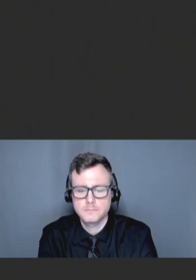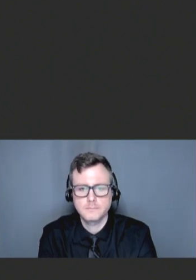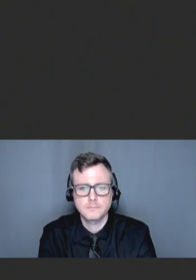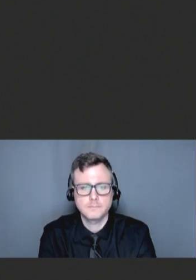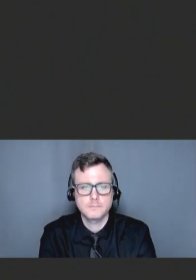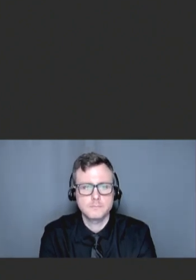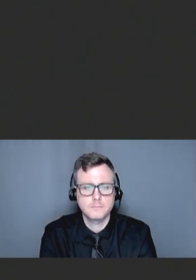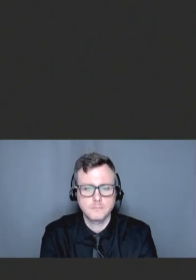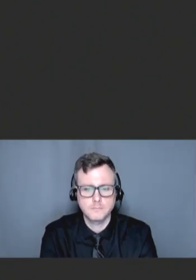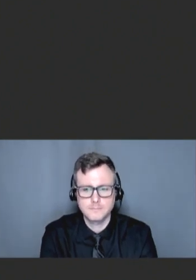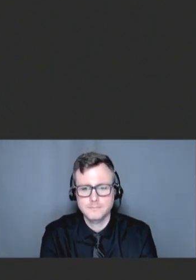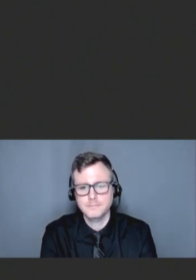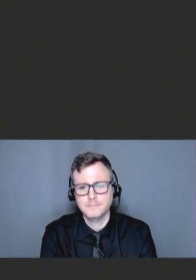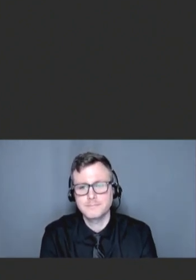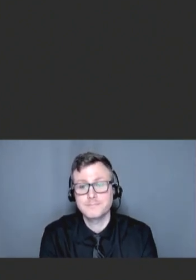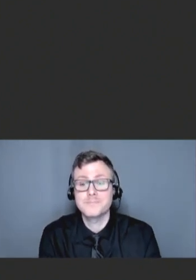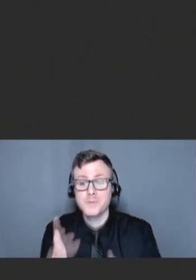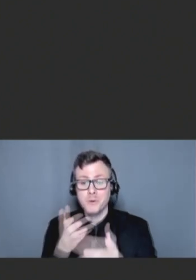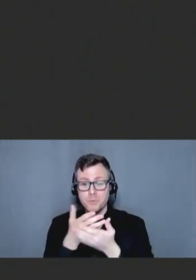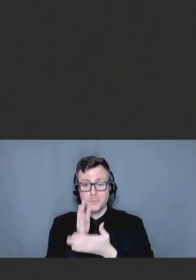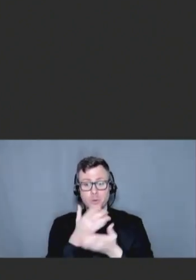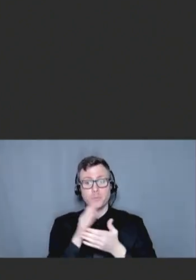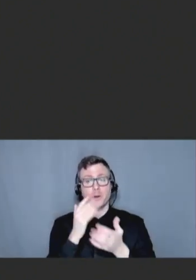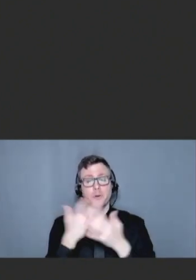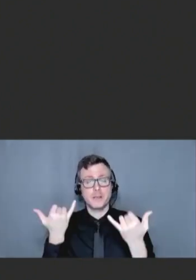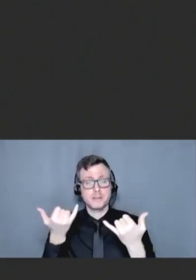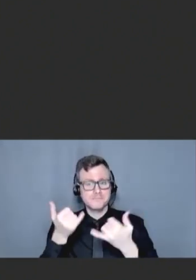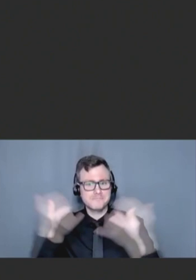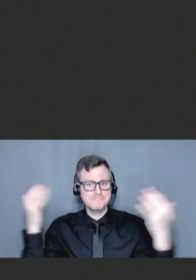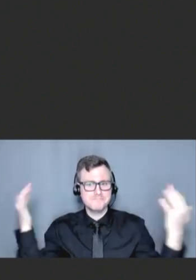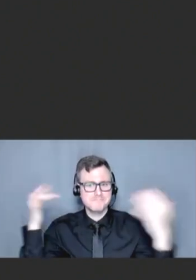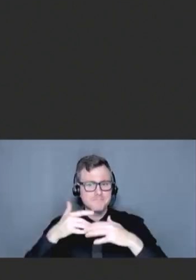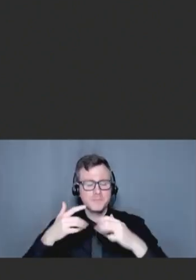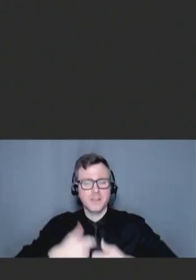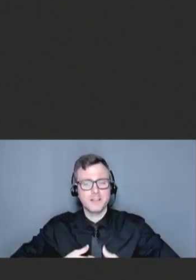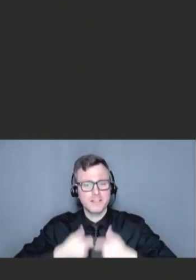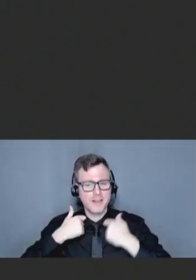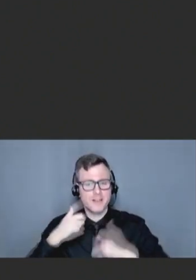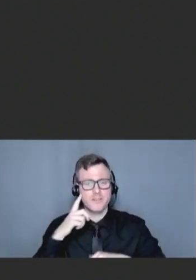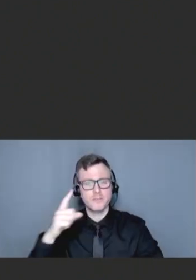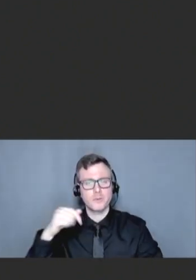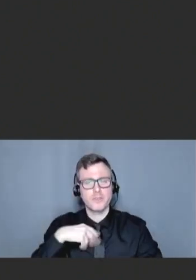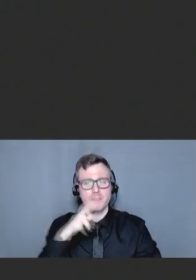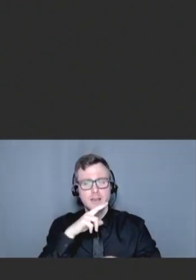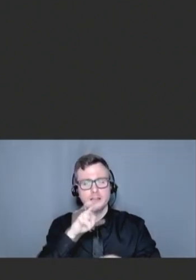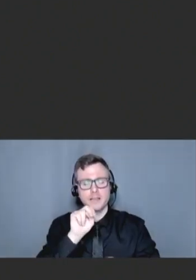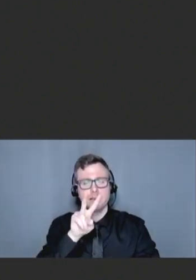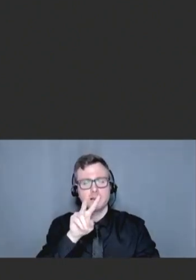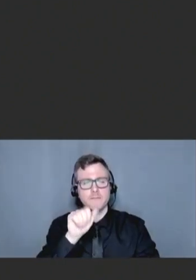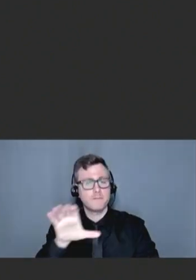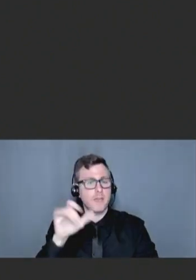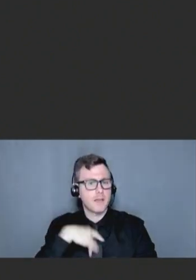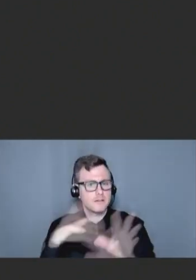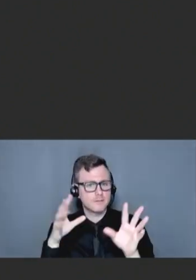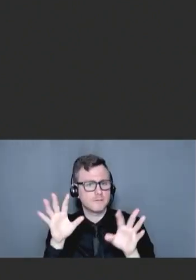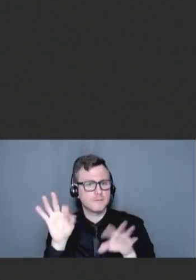Robert Hopkins: All right, we are going to come back live for our National Vaccine Advisory Committee in February meeting.